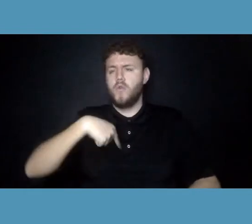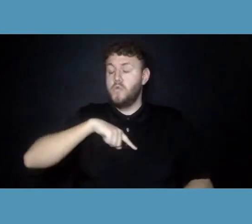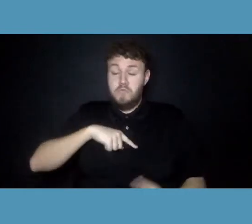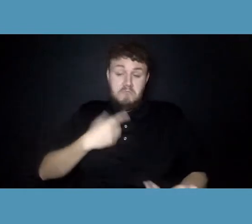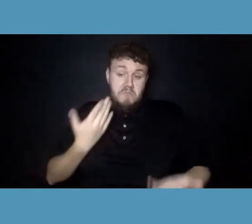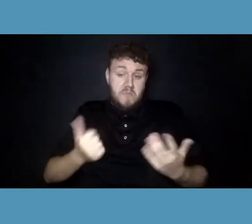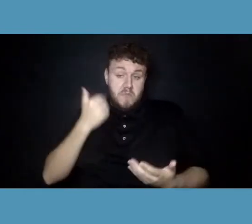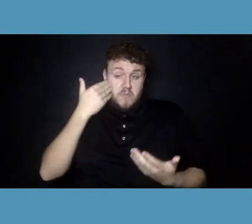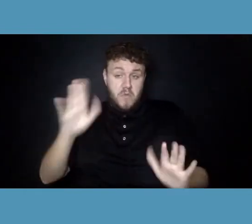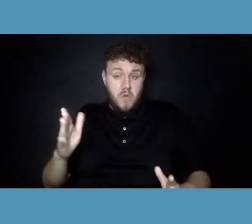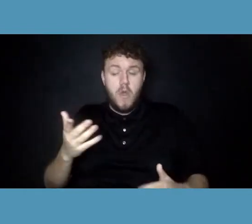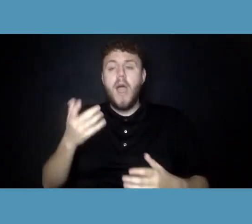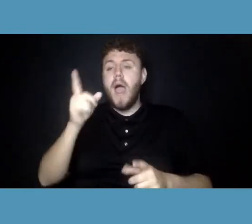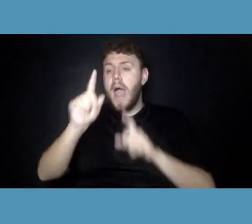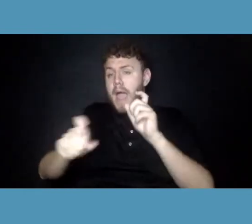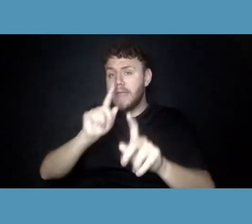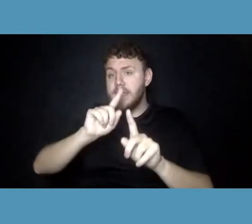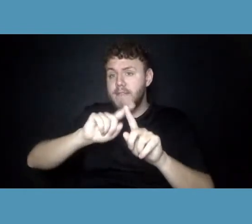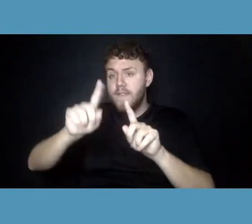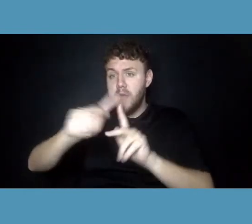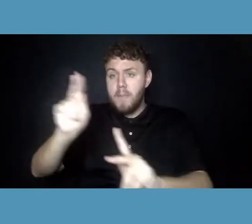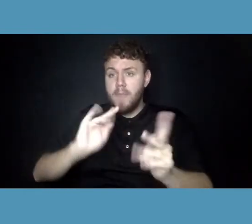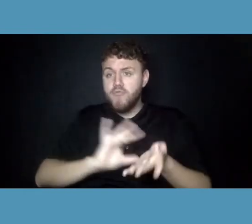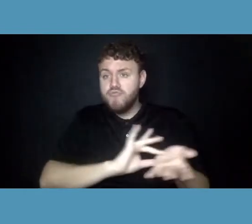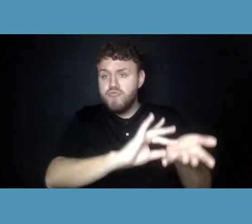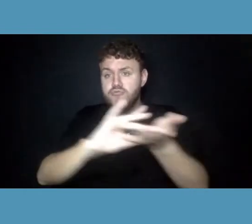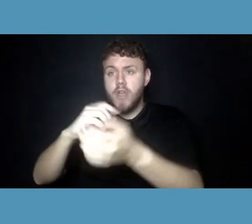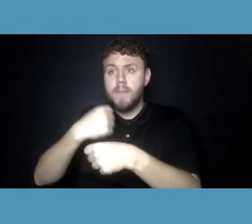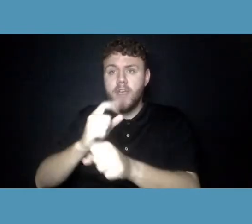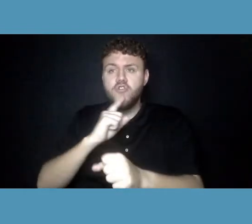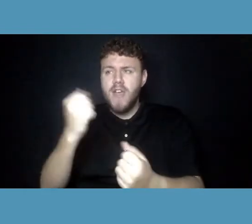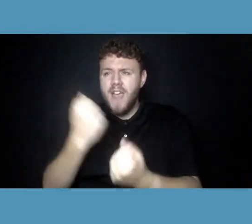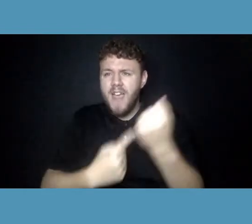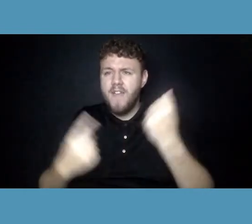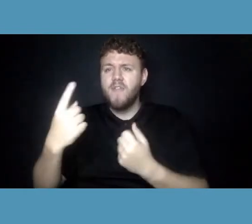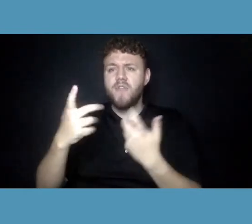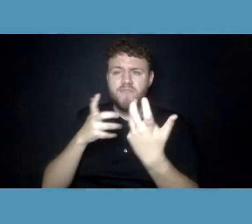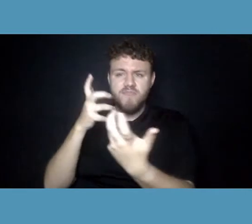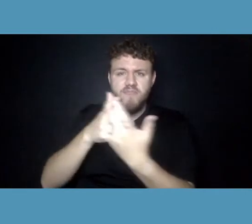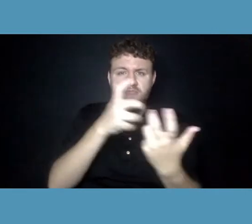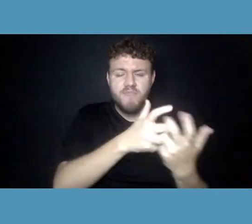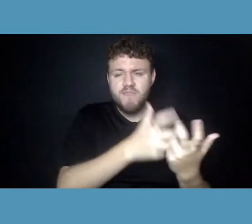their honest opinions and try and have a conversation to better understand and to